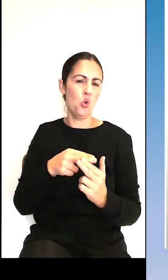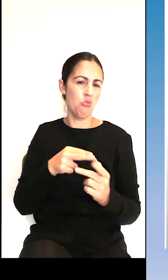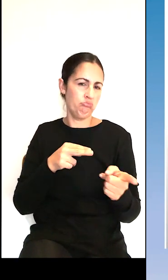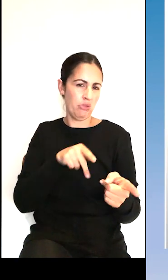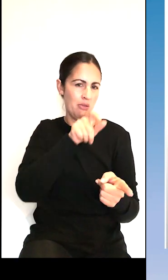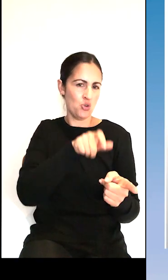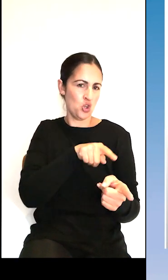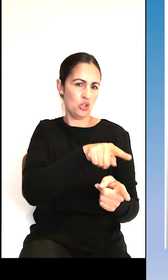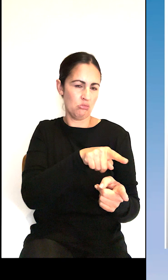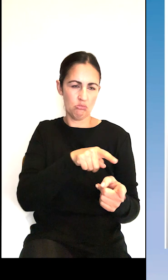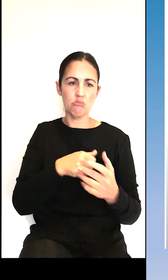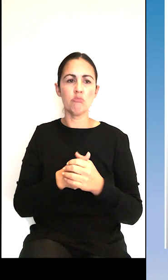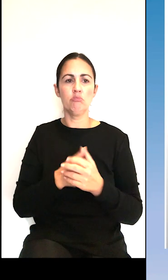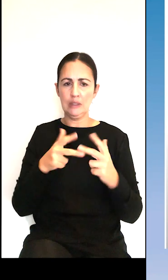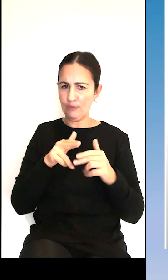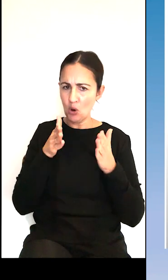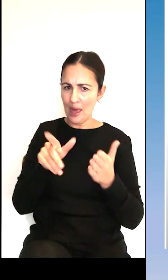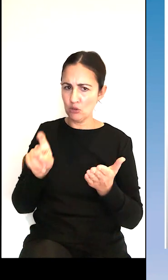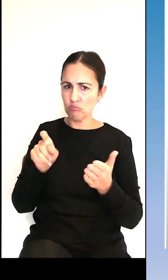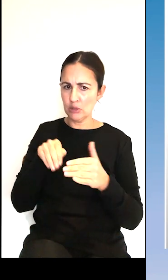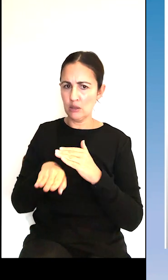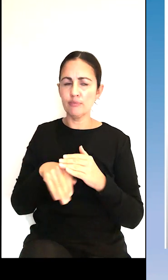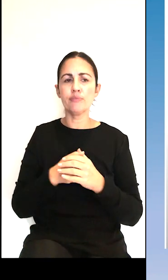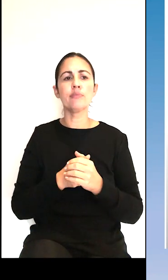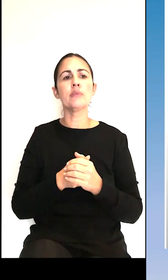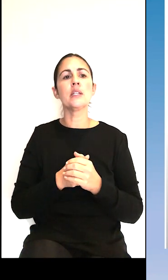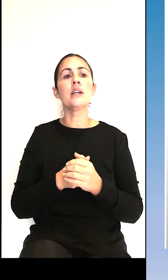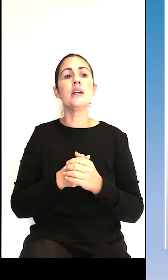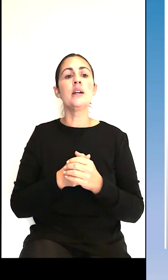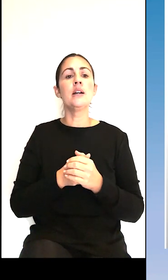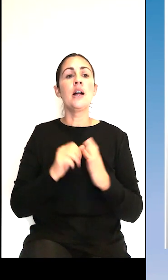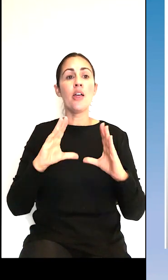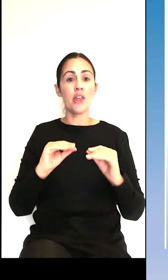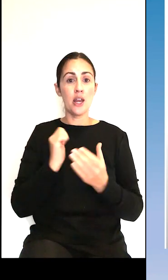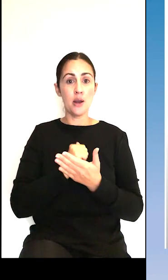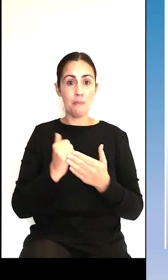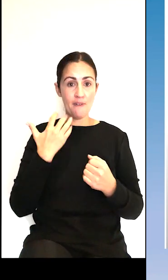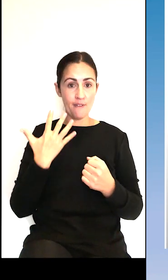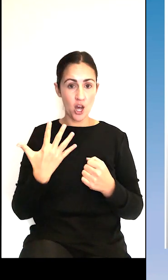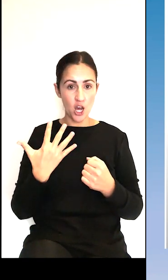authorised representative, and then the step after that is essentially, it'll come to a kind of